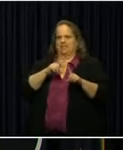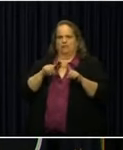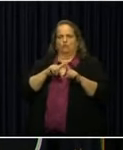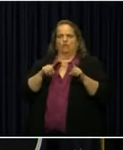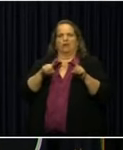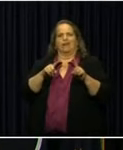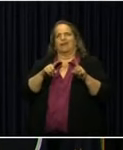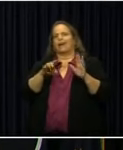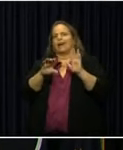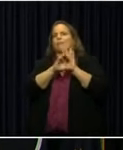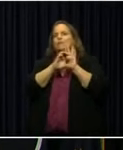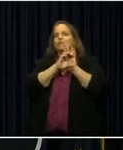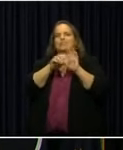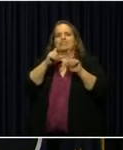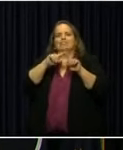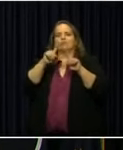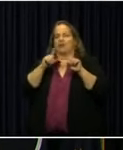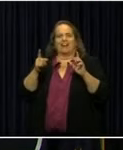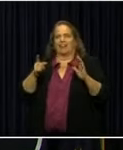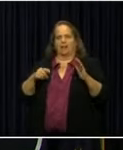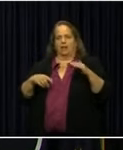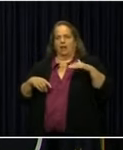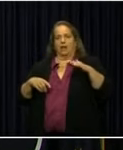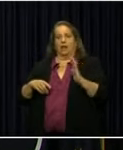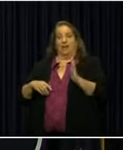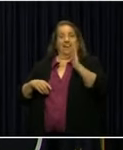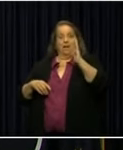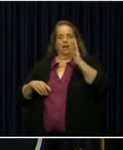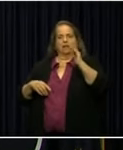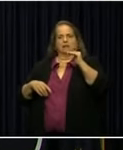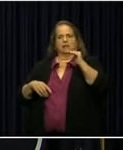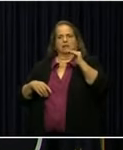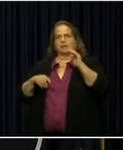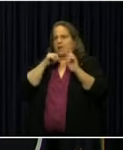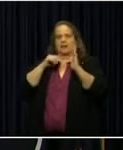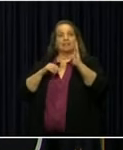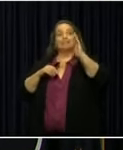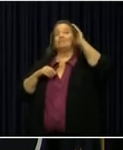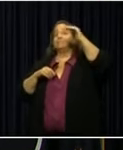BOTH ALL THE FOLKS WHO REGULARLY NEED CARE AND ALSO WILL ADD THEY